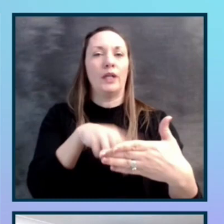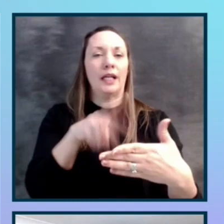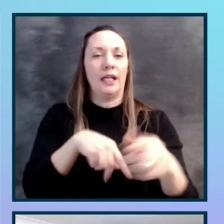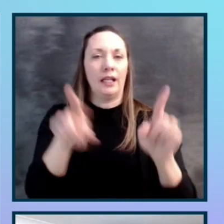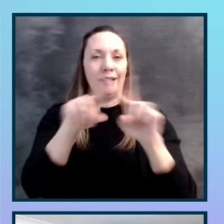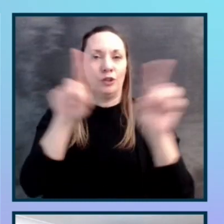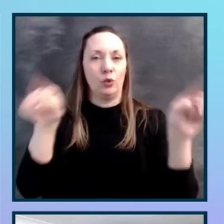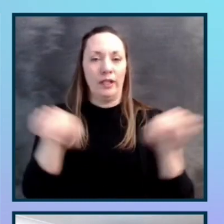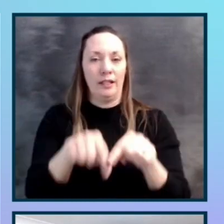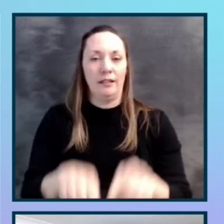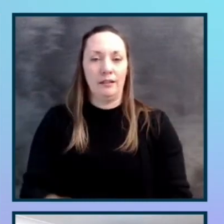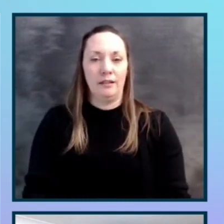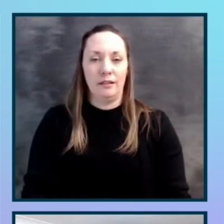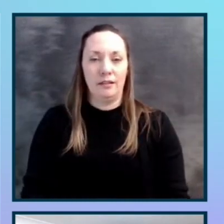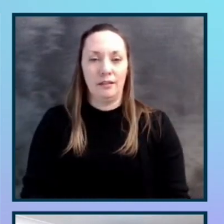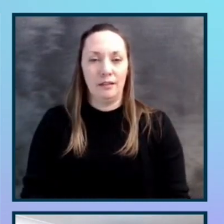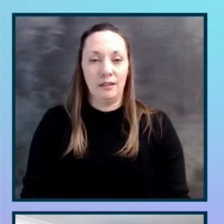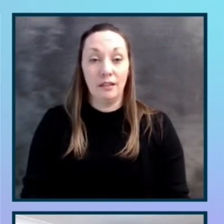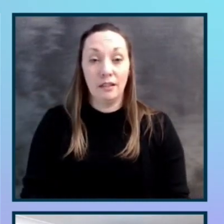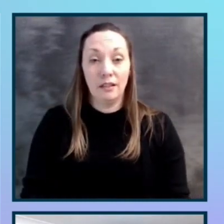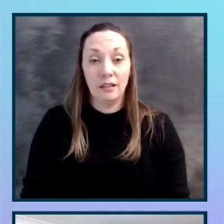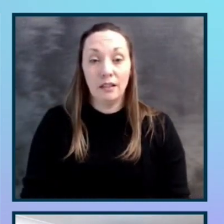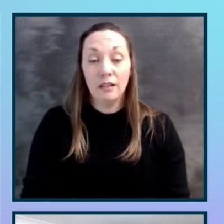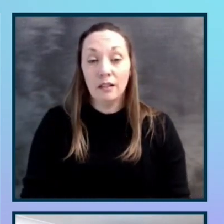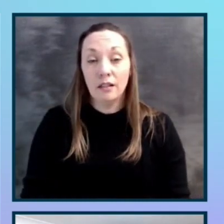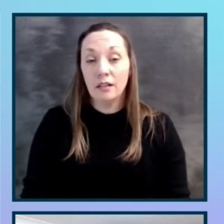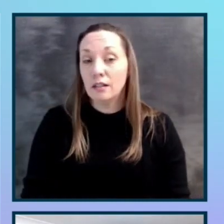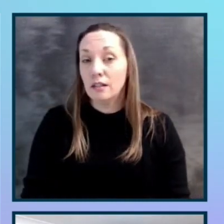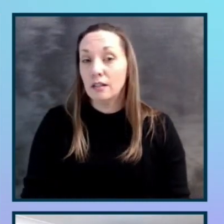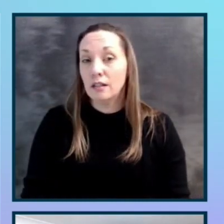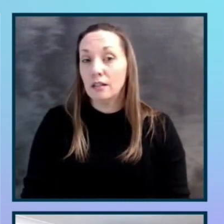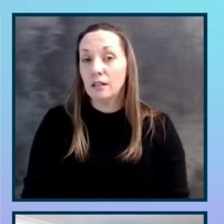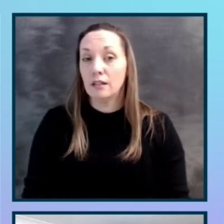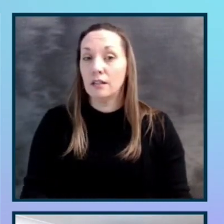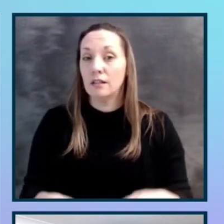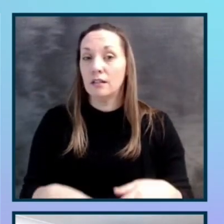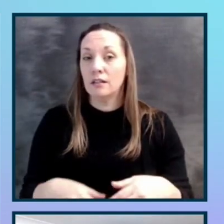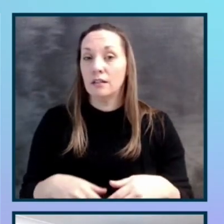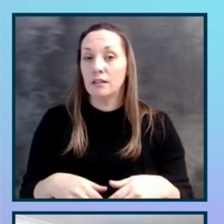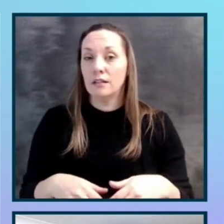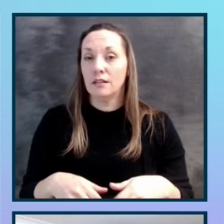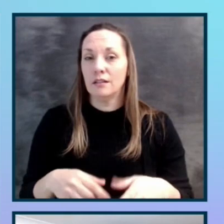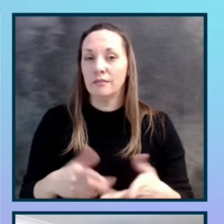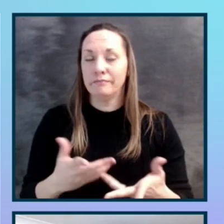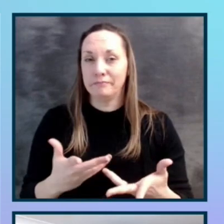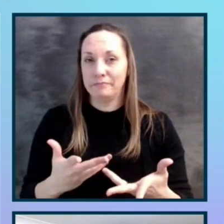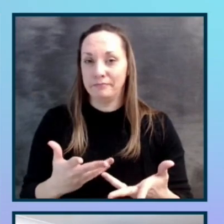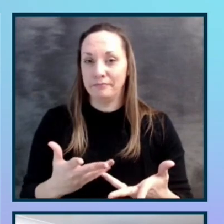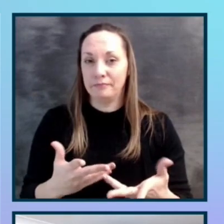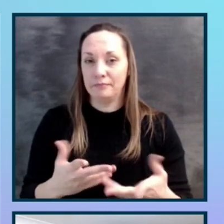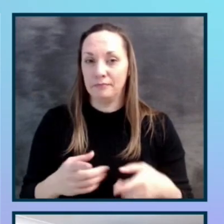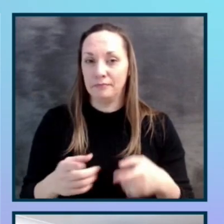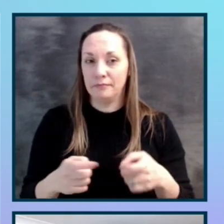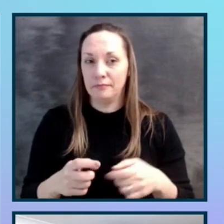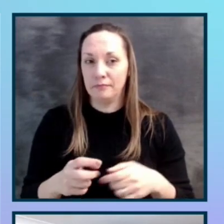controller deep a down for next option, controller deep a left for previous value, control on a deep a right for next value,